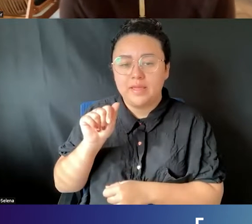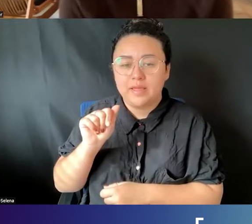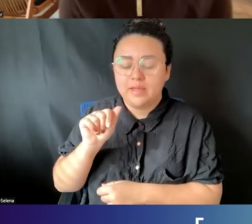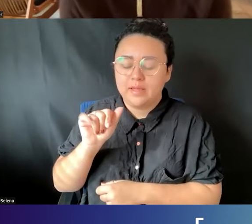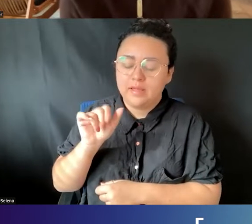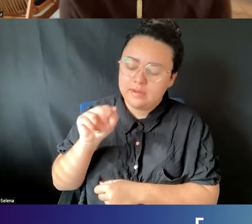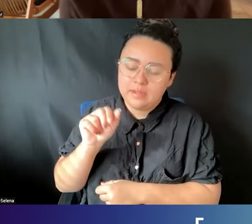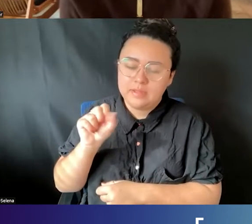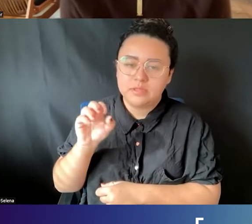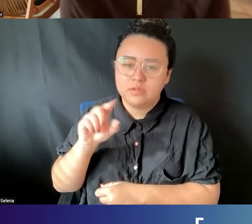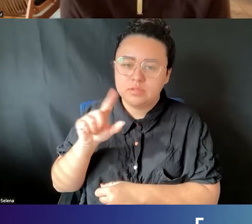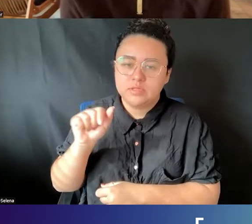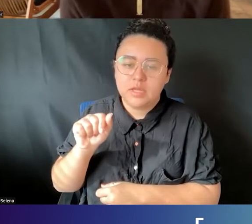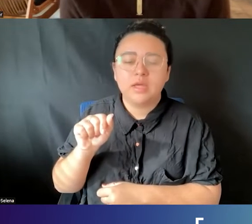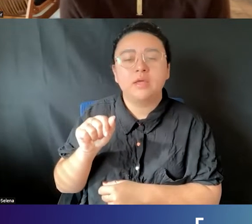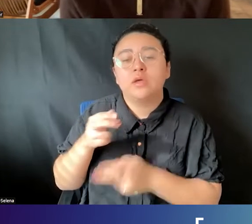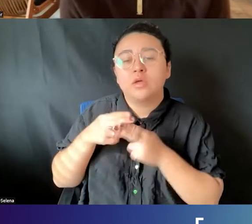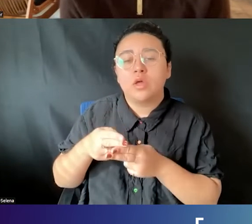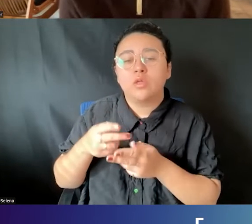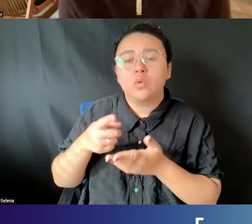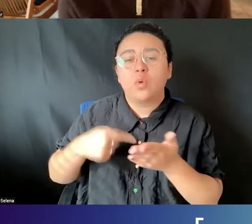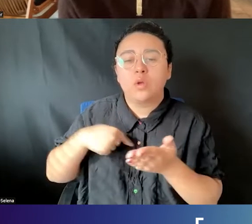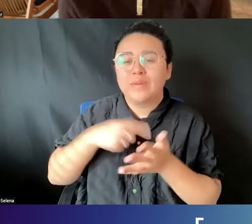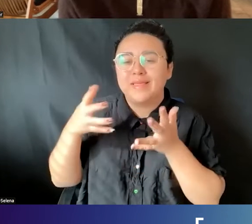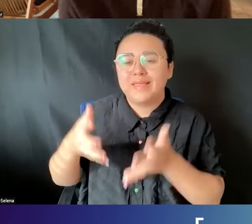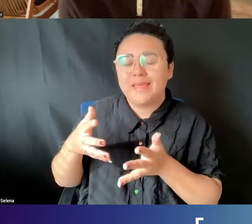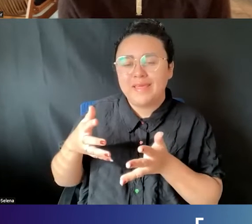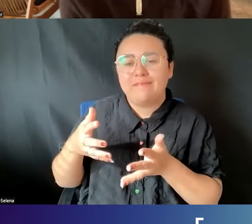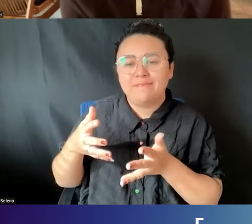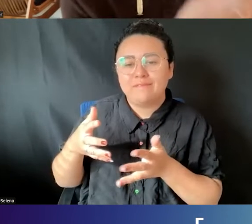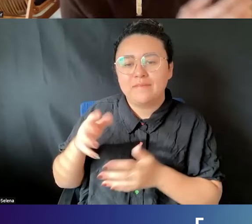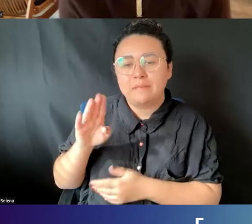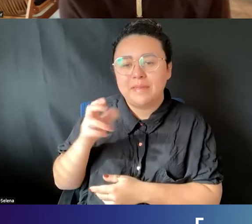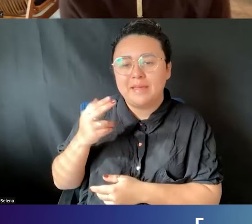What We Leave Behind, which was was acquired by